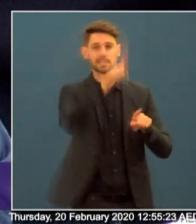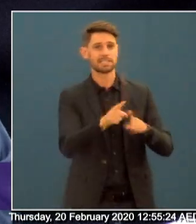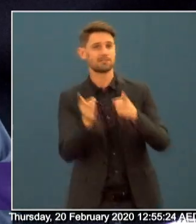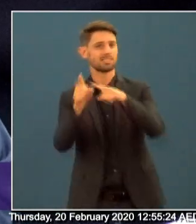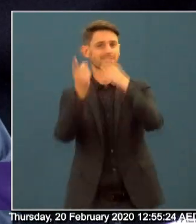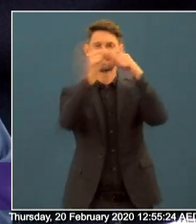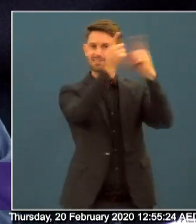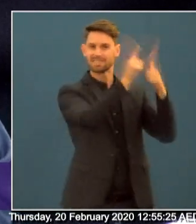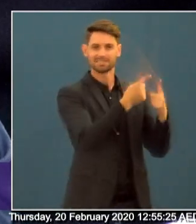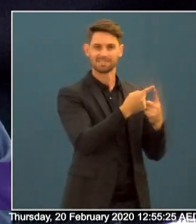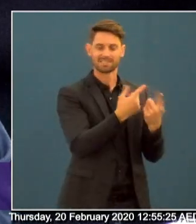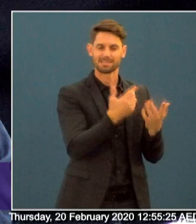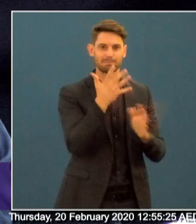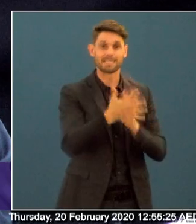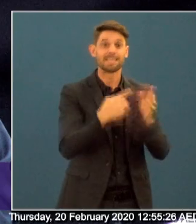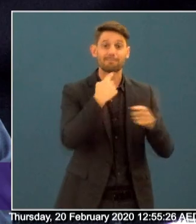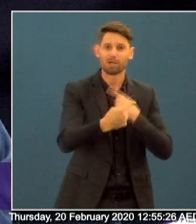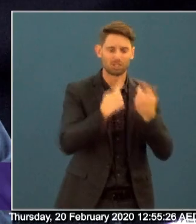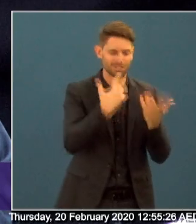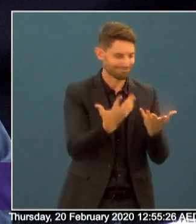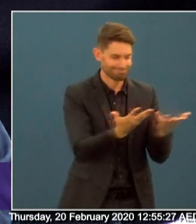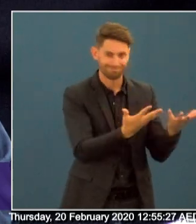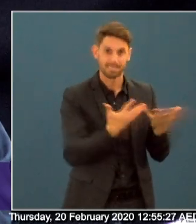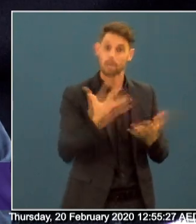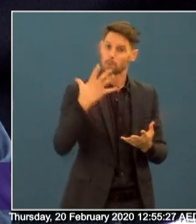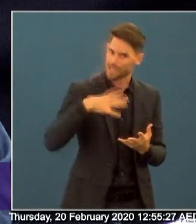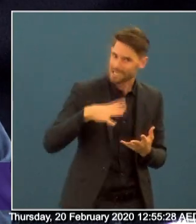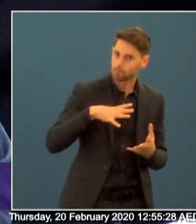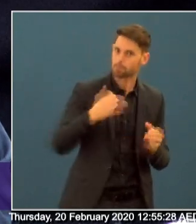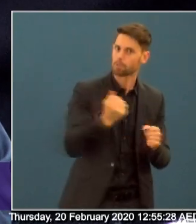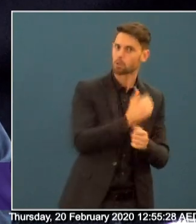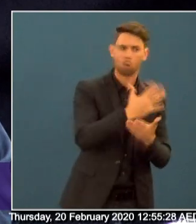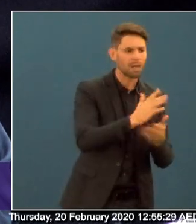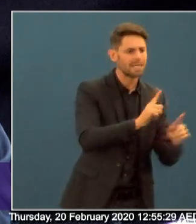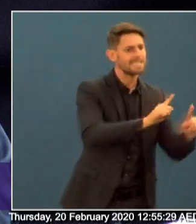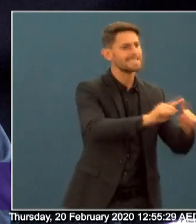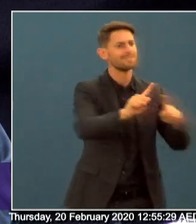all people with disabilities of different types, because they're represented variously —